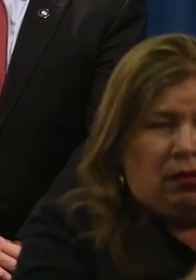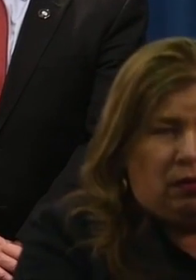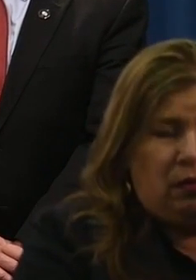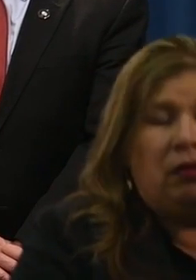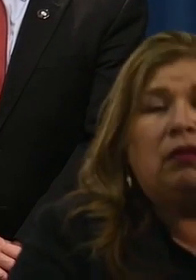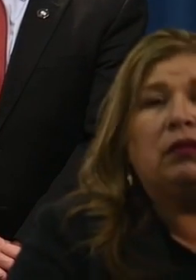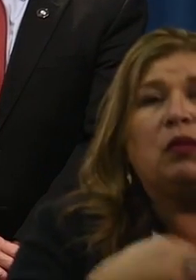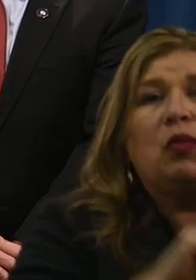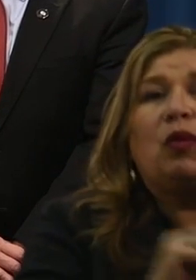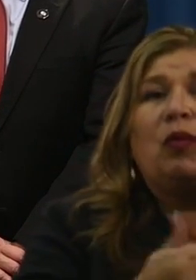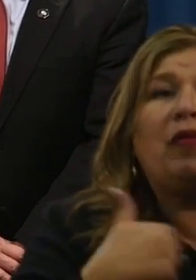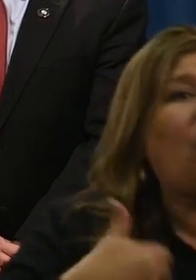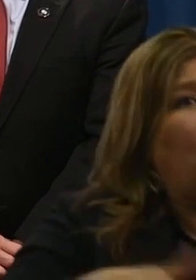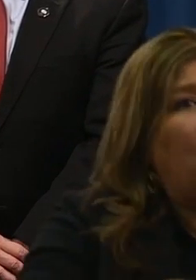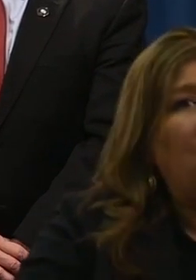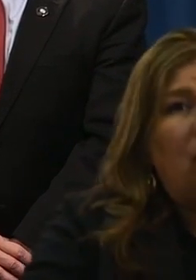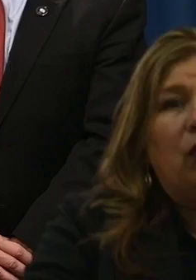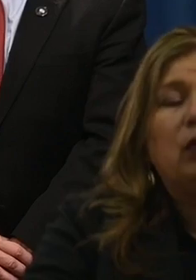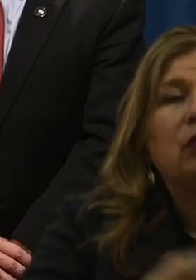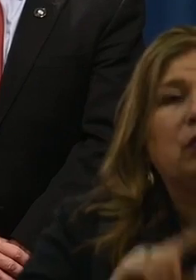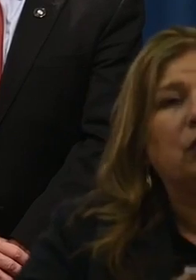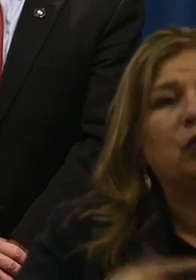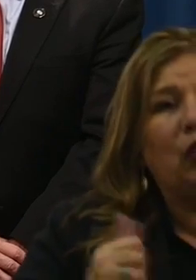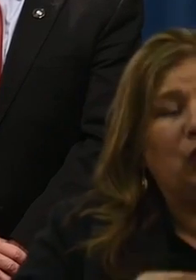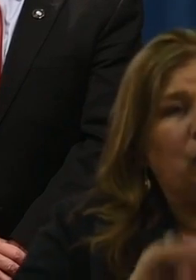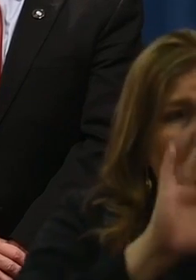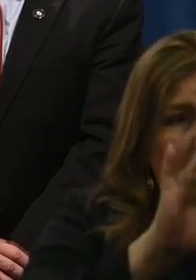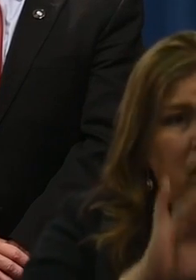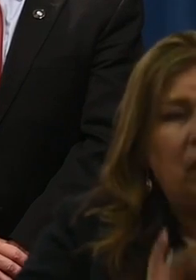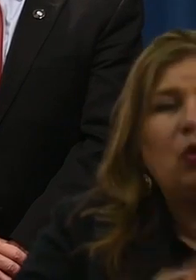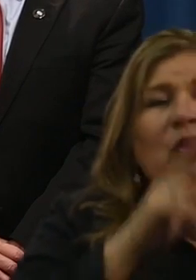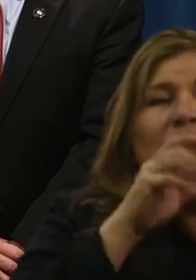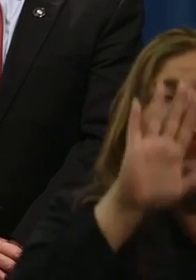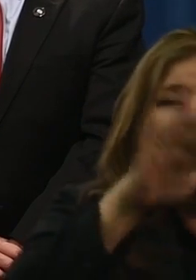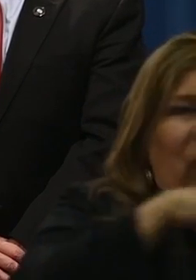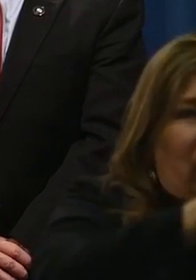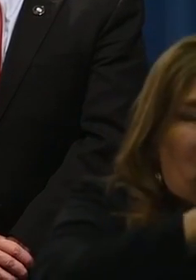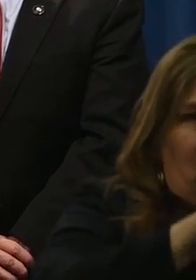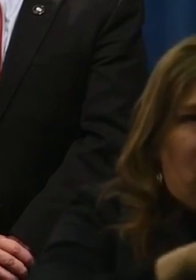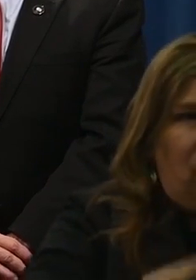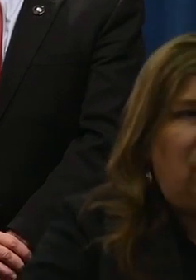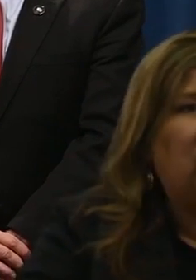They will be contacting people in their jurisdictions in every part of the state